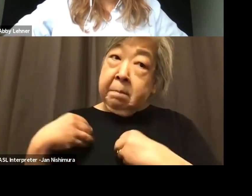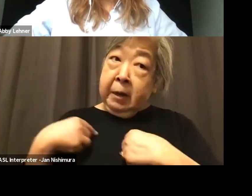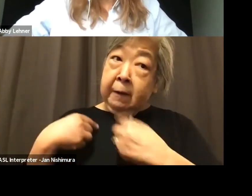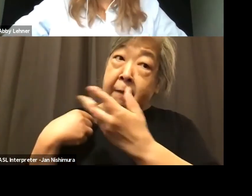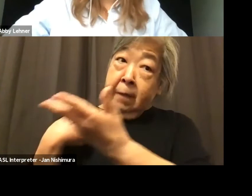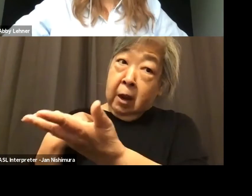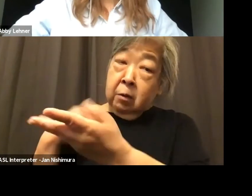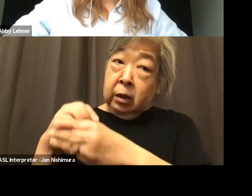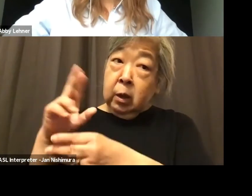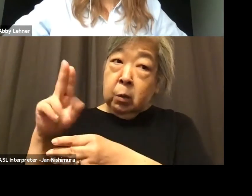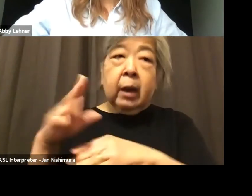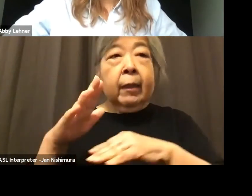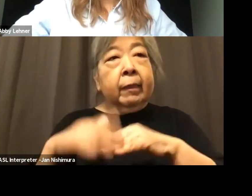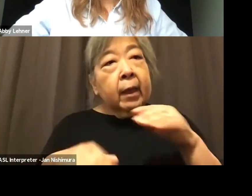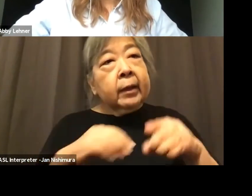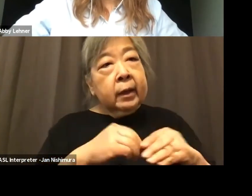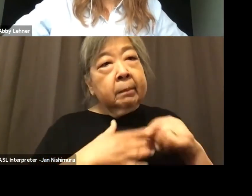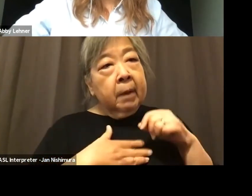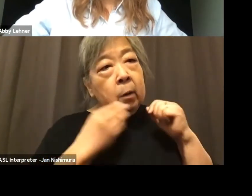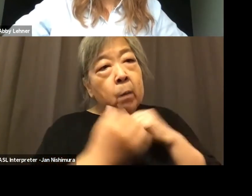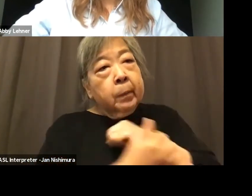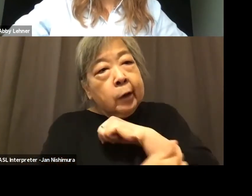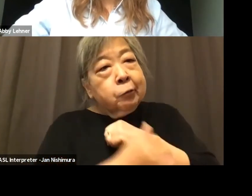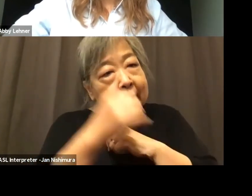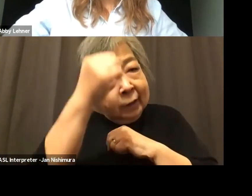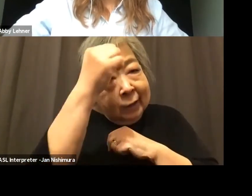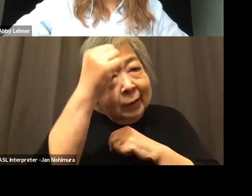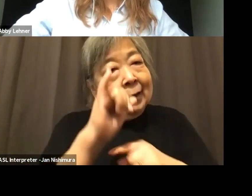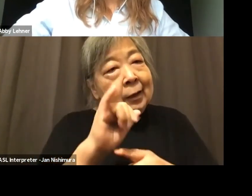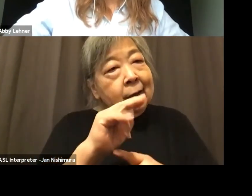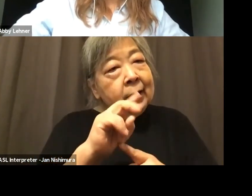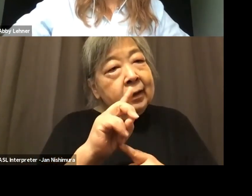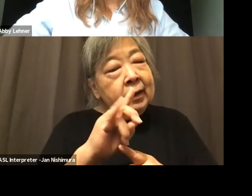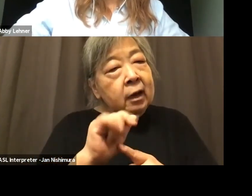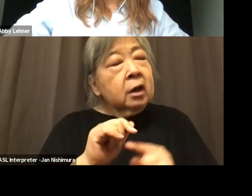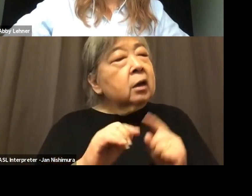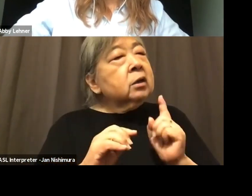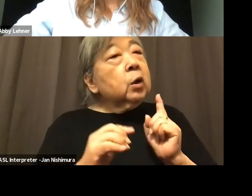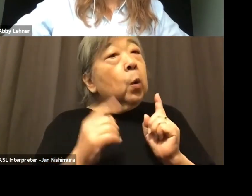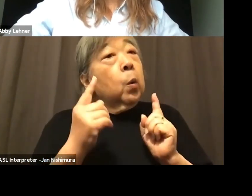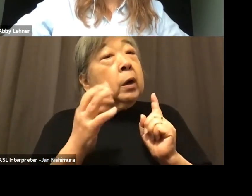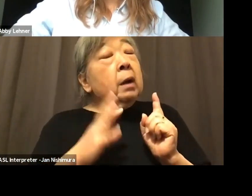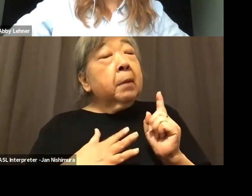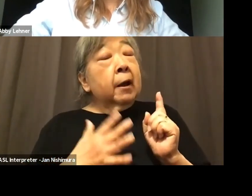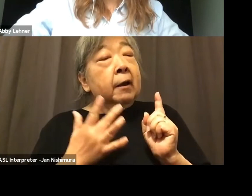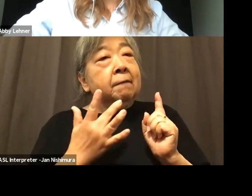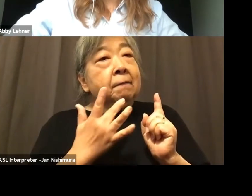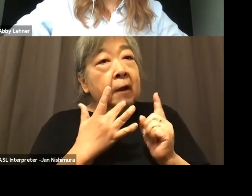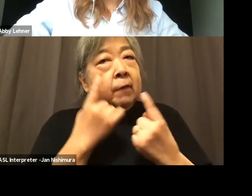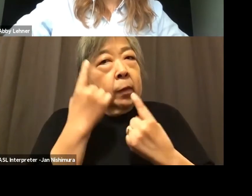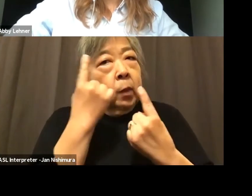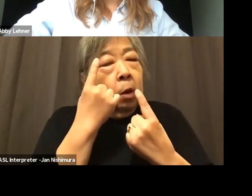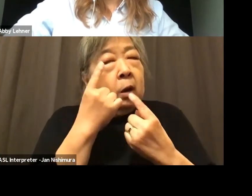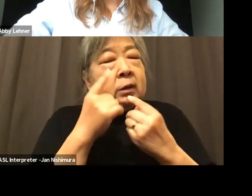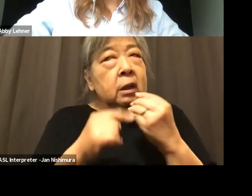And, the second thing, it was also one of my favorite part of being in the UK, was